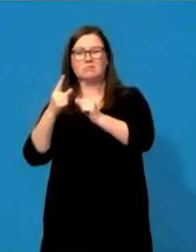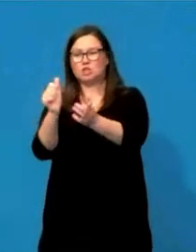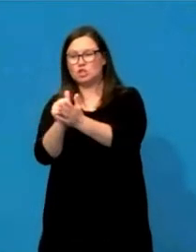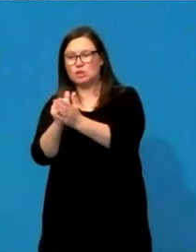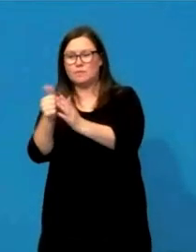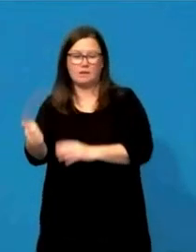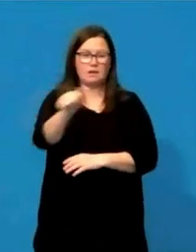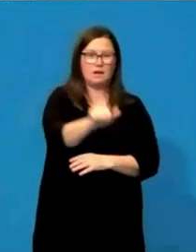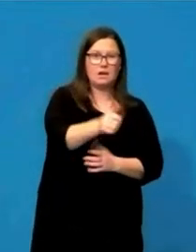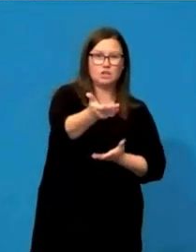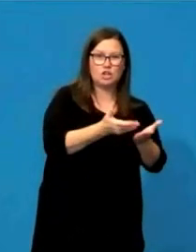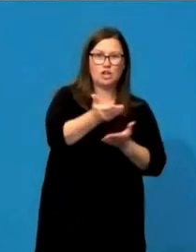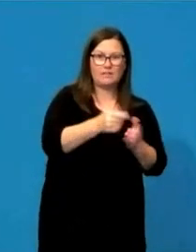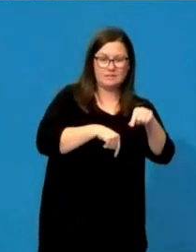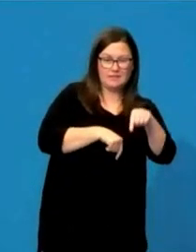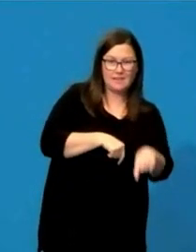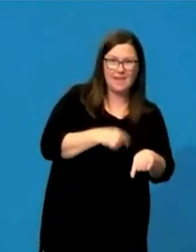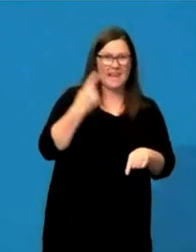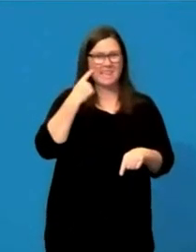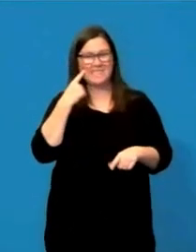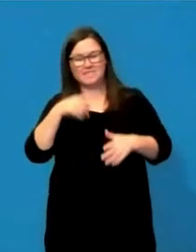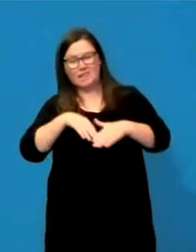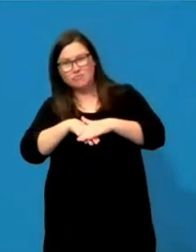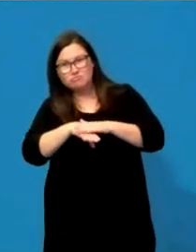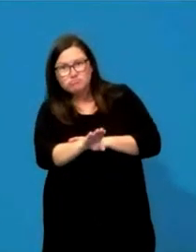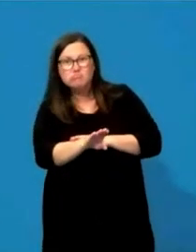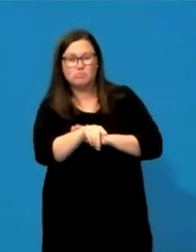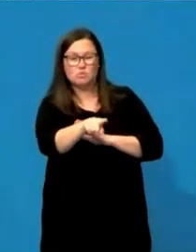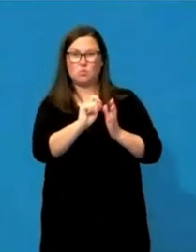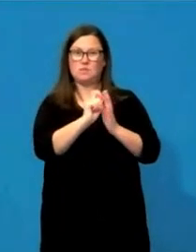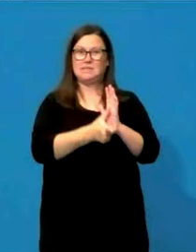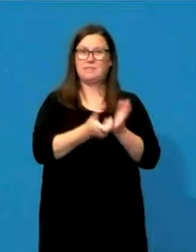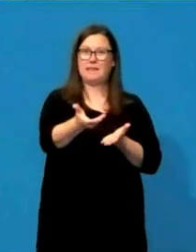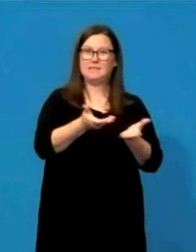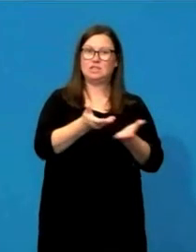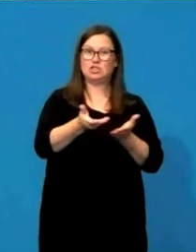So, it was easy for people to just pop into the Disability Service Commission Office and